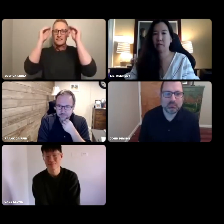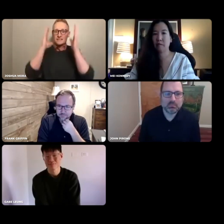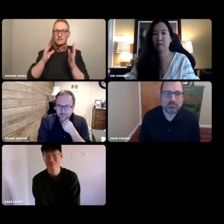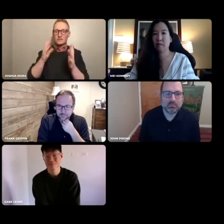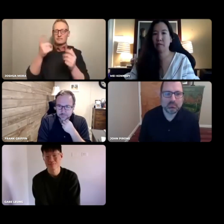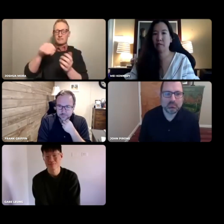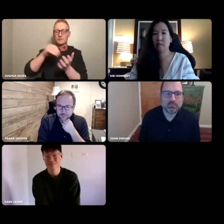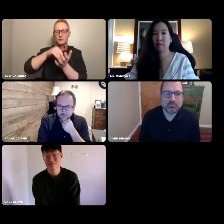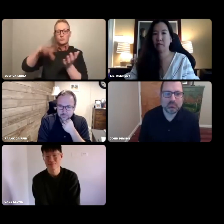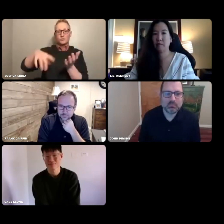Some folks are concerned.